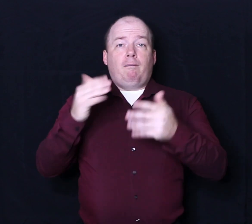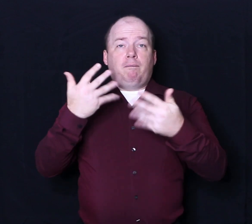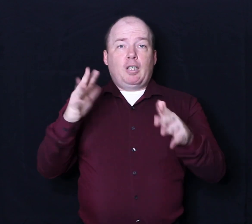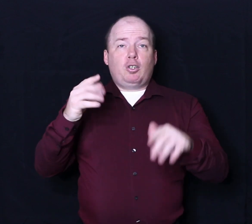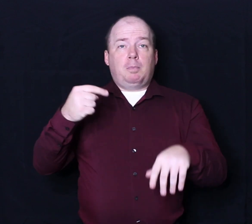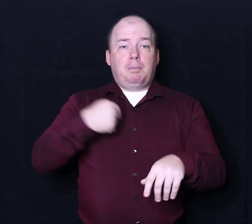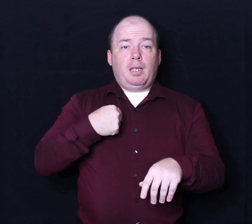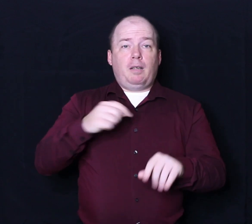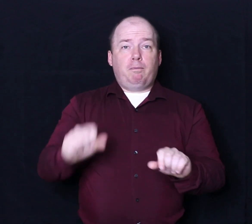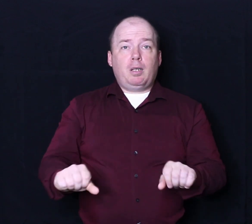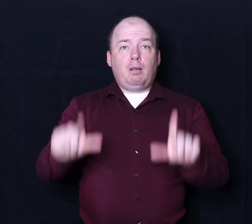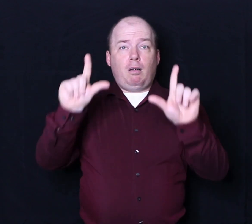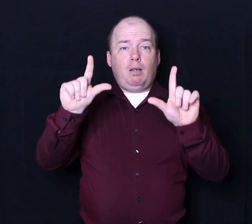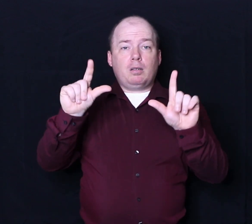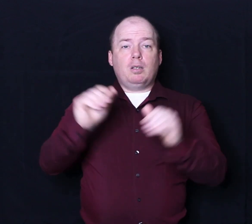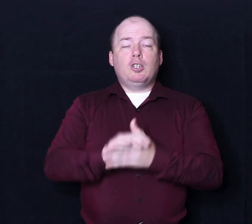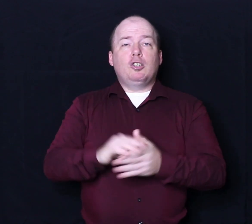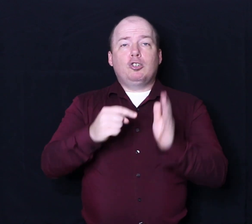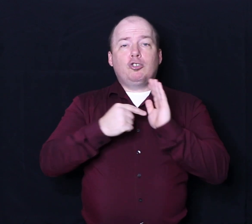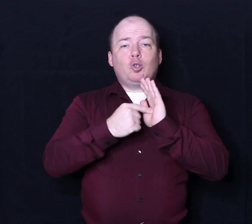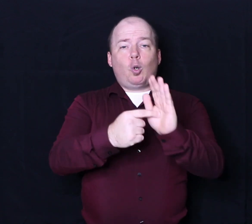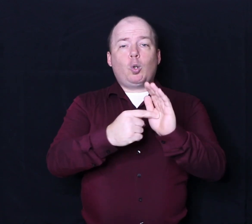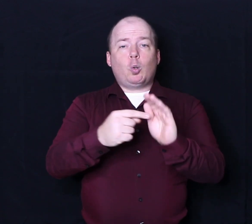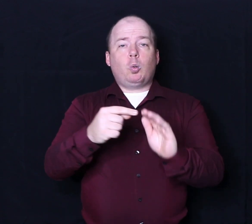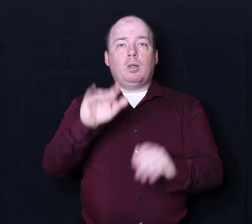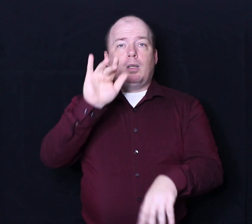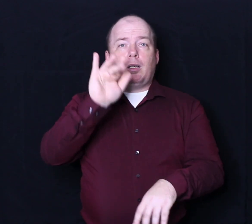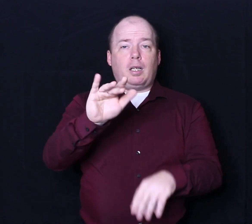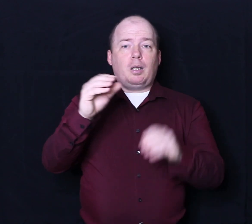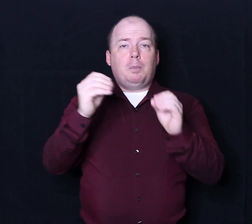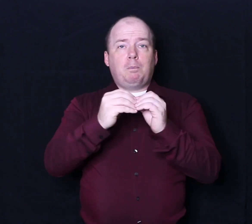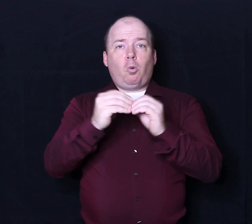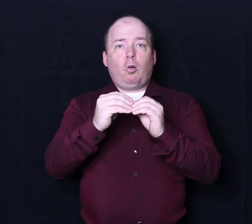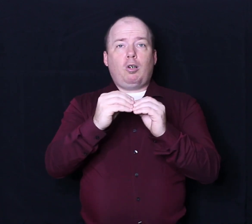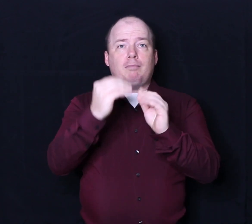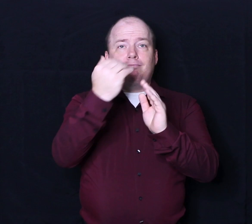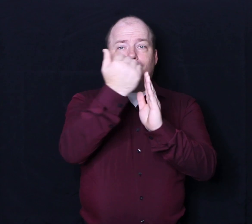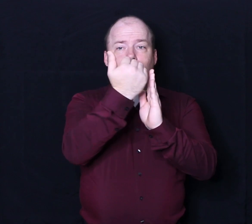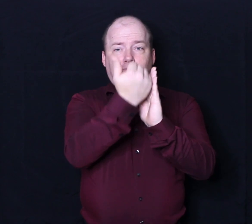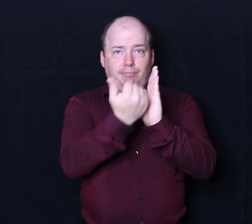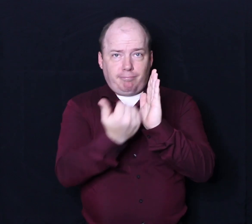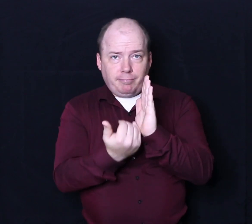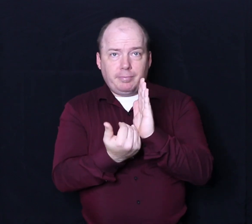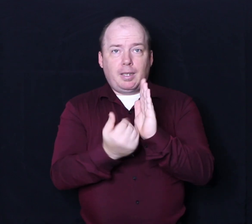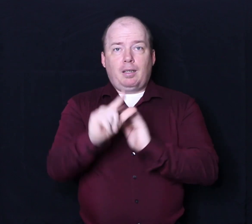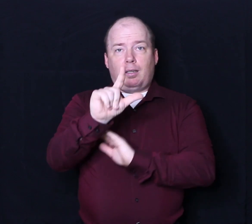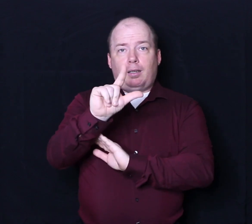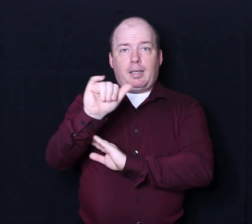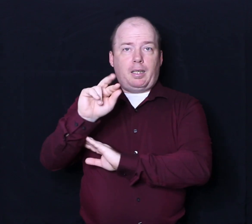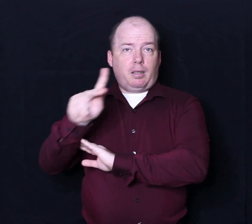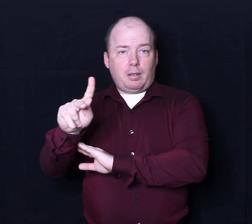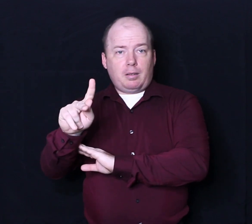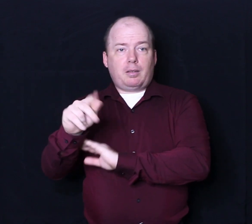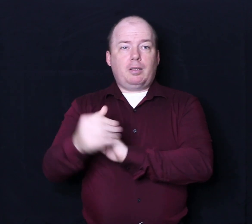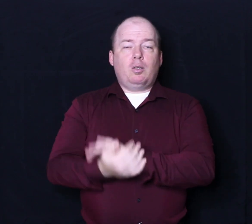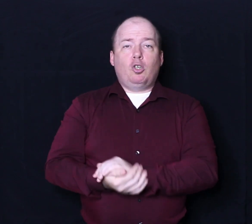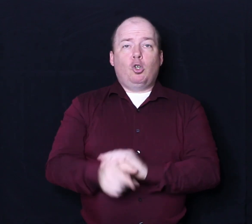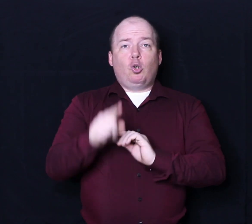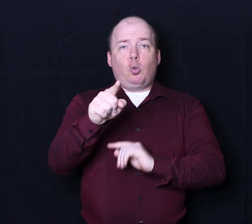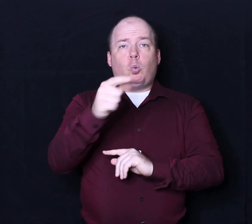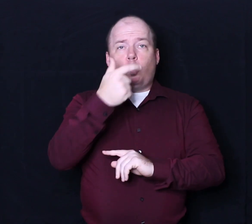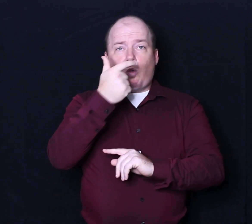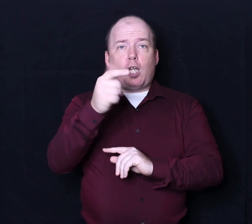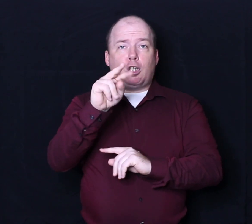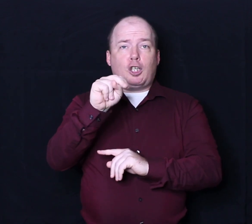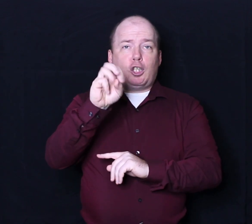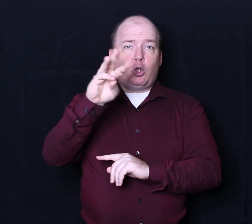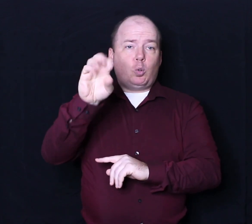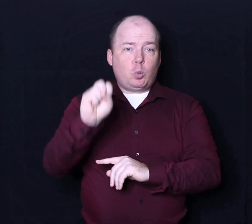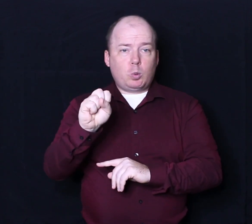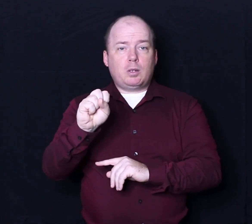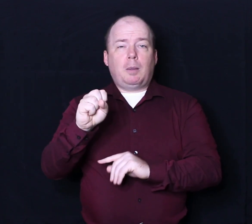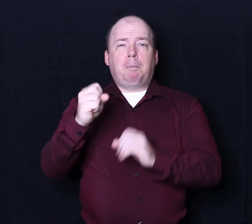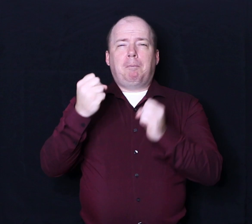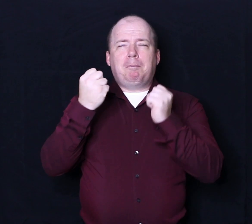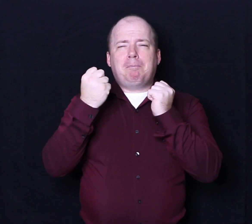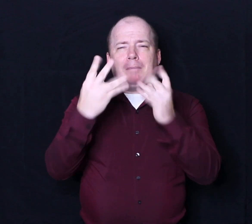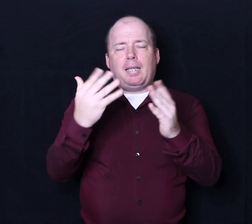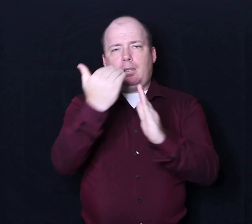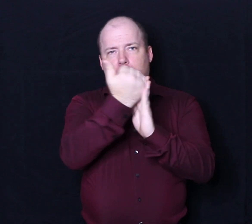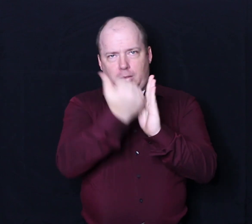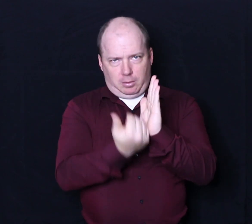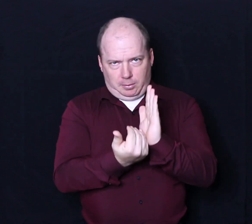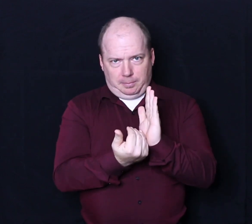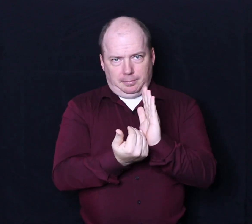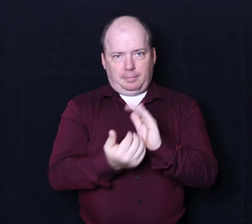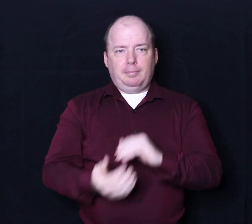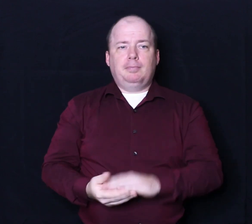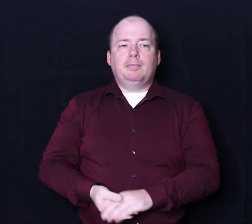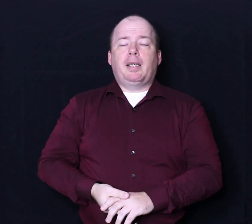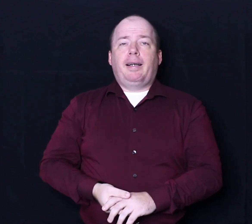At the end of vlog, there will be links to show from news and lists.